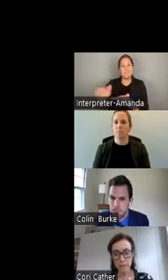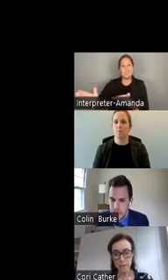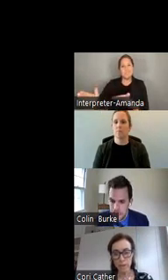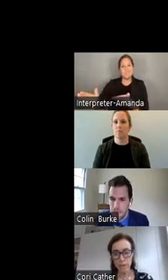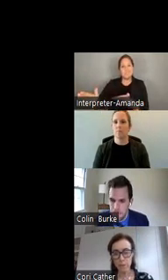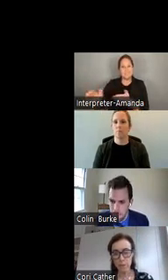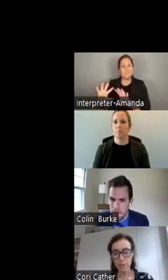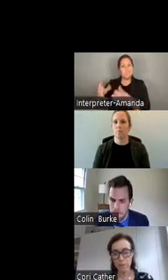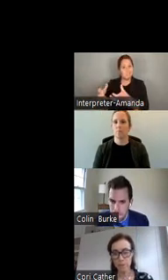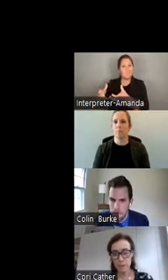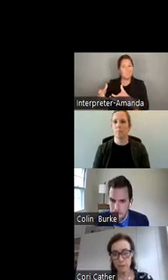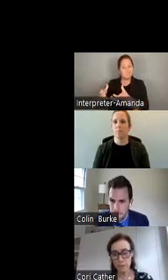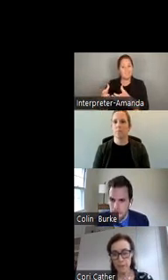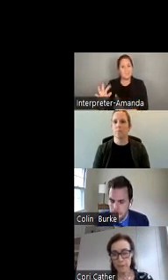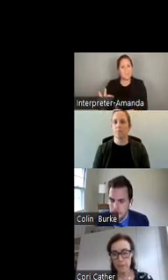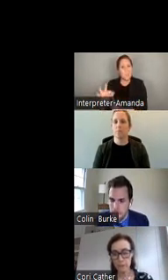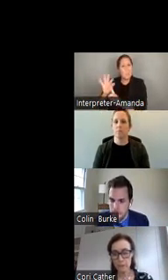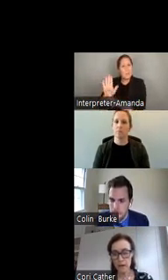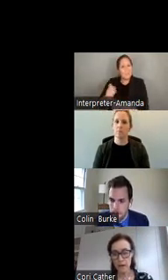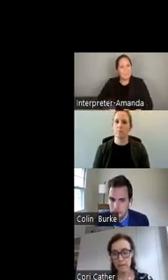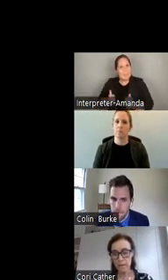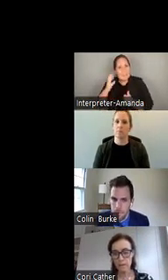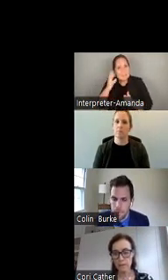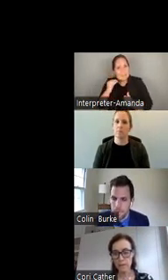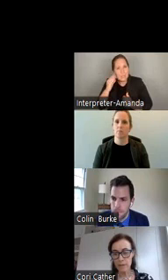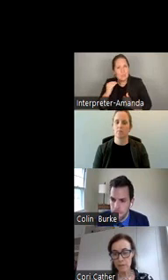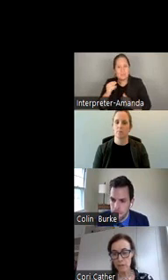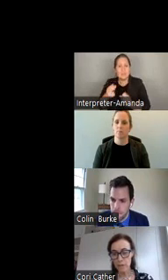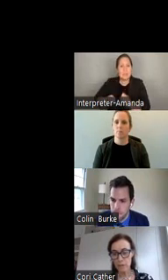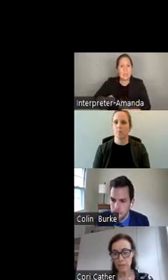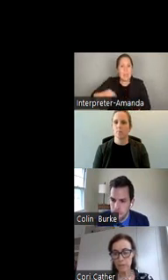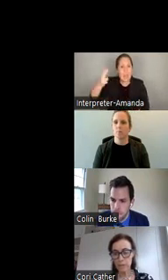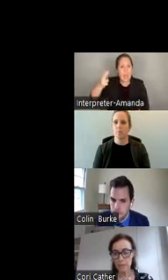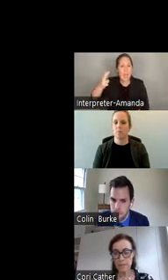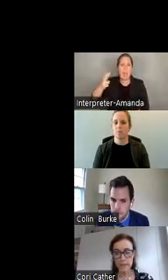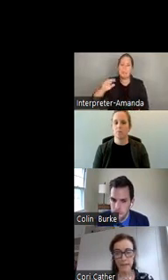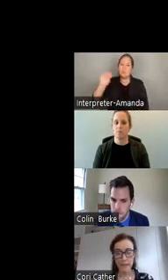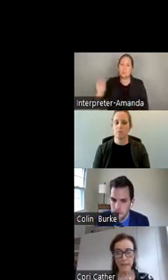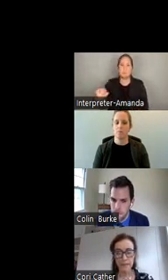with unique lived experiences and some of the highest rates of adverse child experiences and